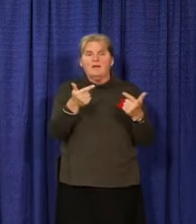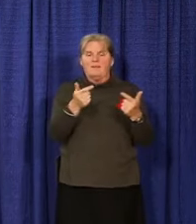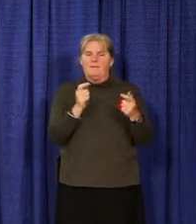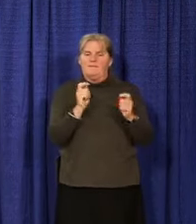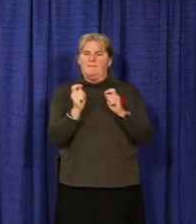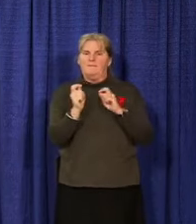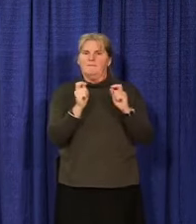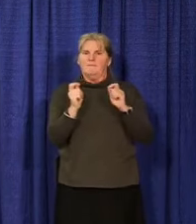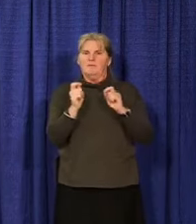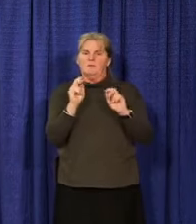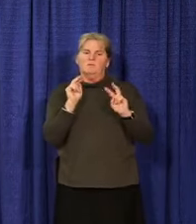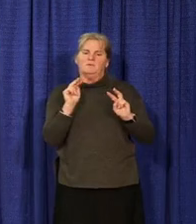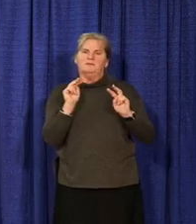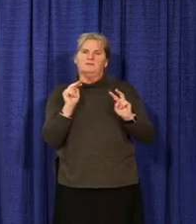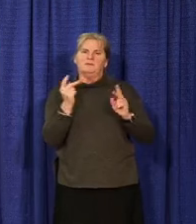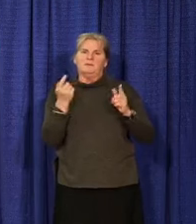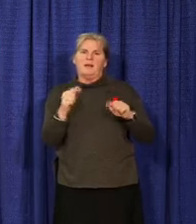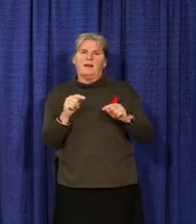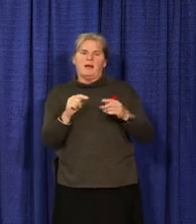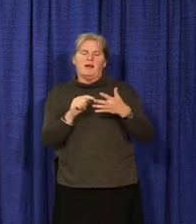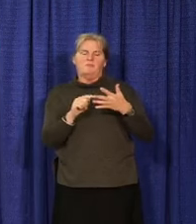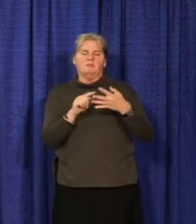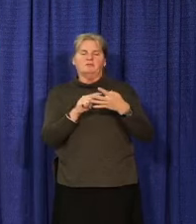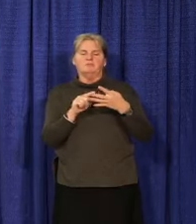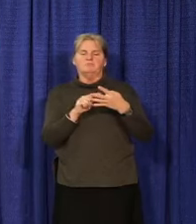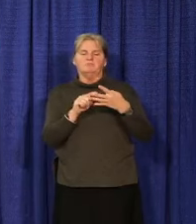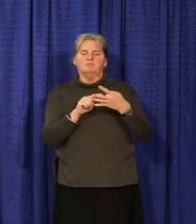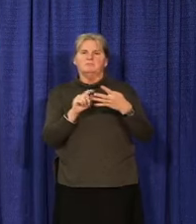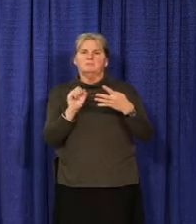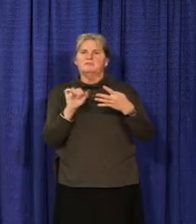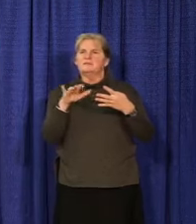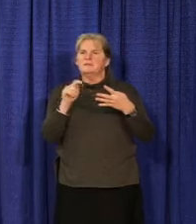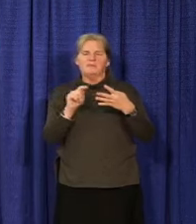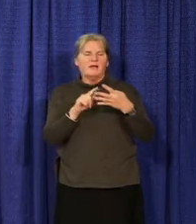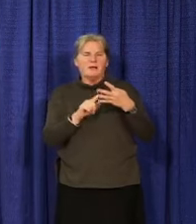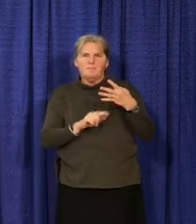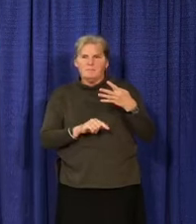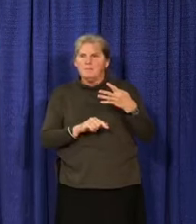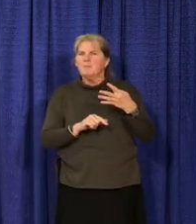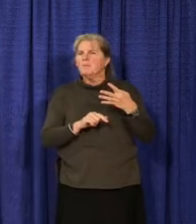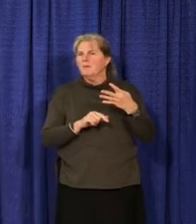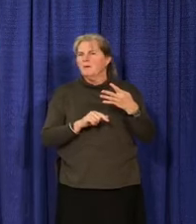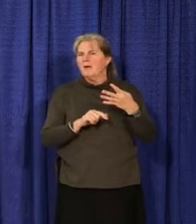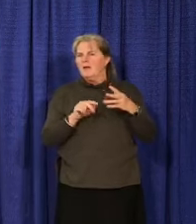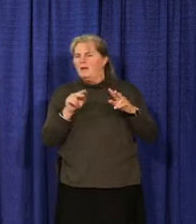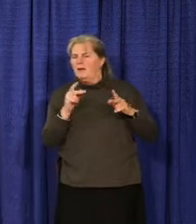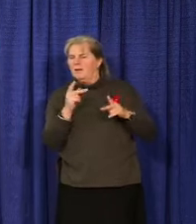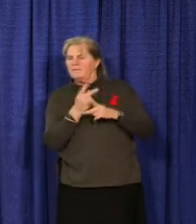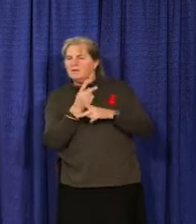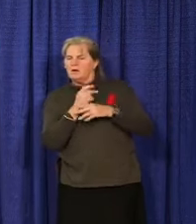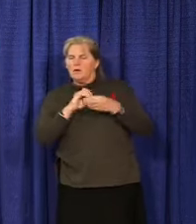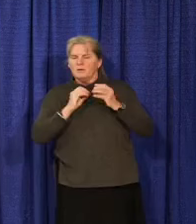this adjustment period at the beginning of the school year, we will be ready and willing to work with those numbers and as